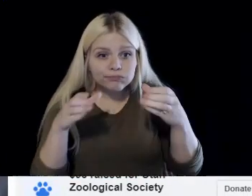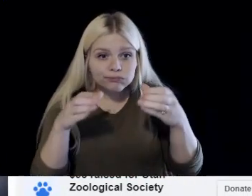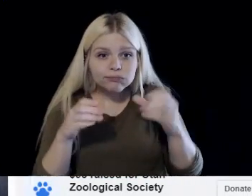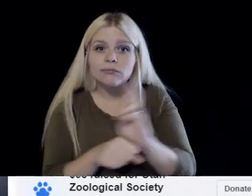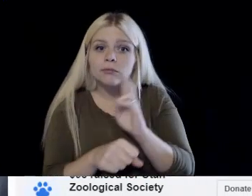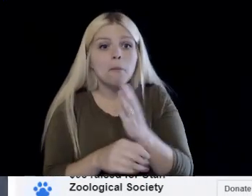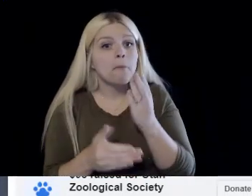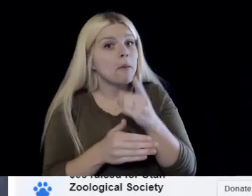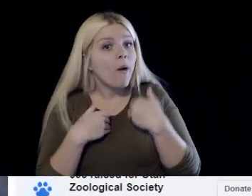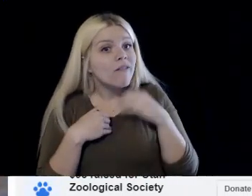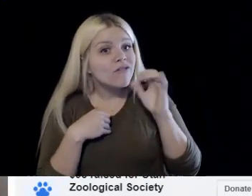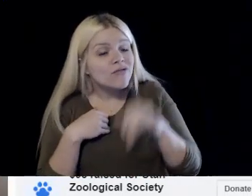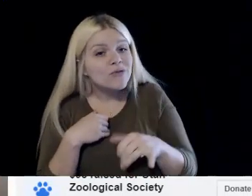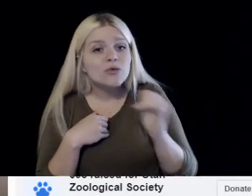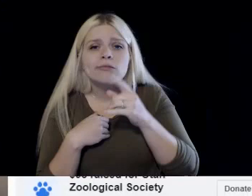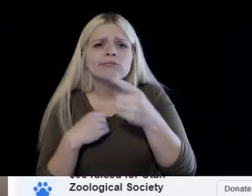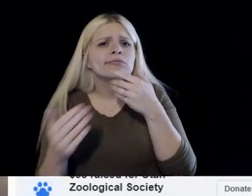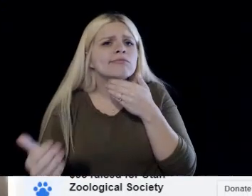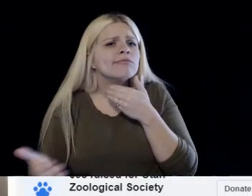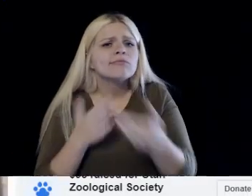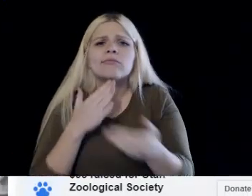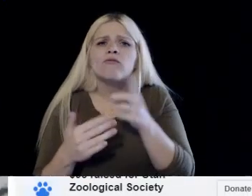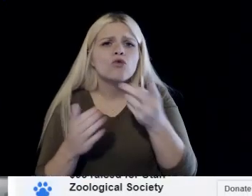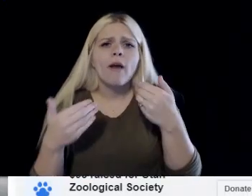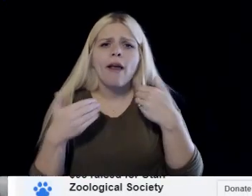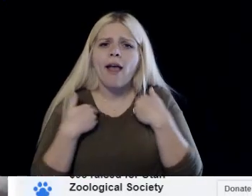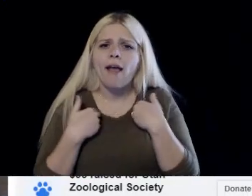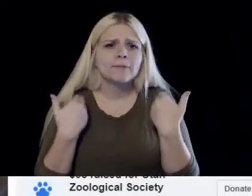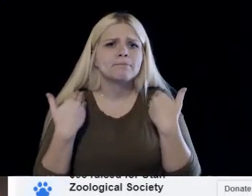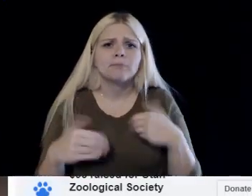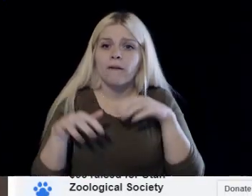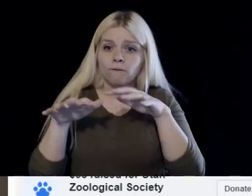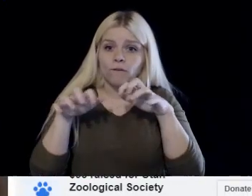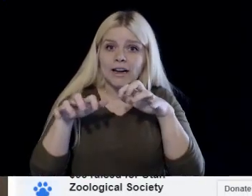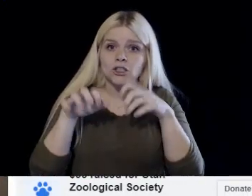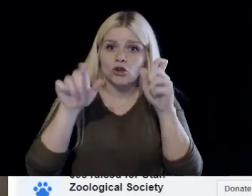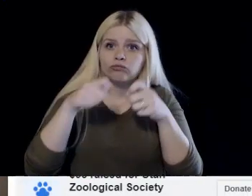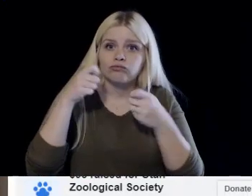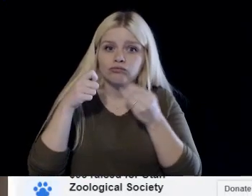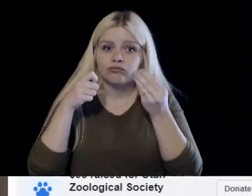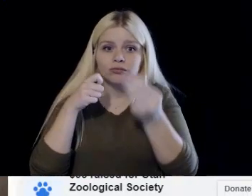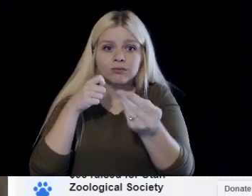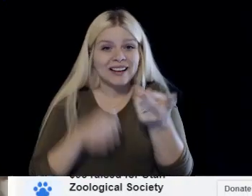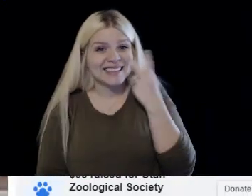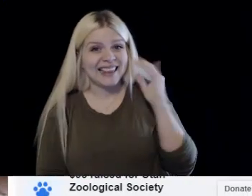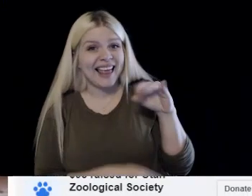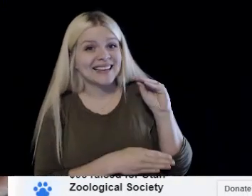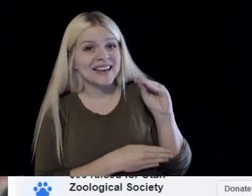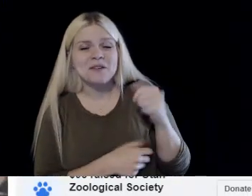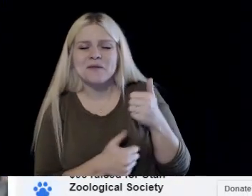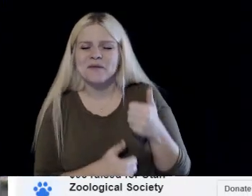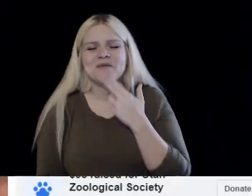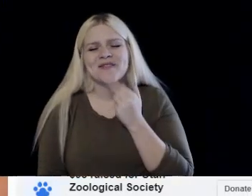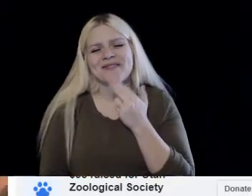Anything you guys have that could go in the freezer- Erica: Is that a dinosaur? Ohh, there's a dinosaur!